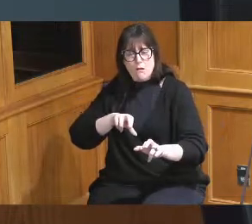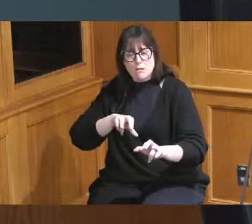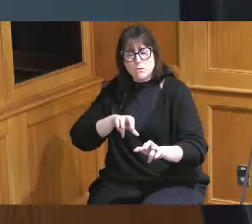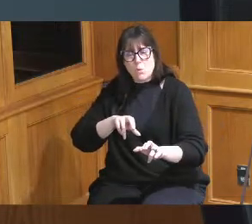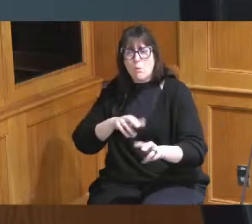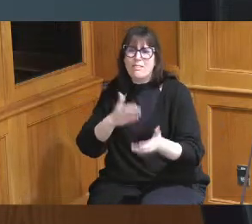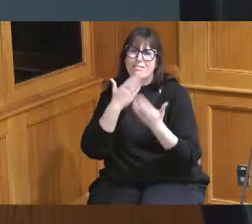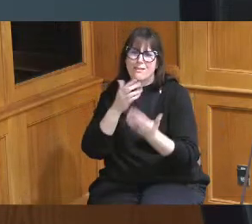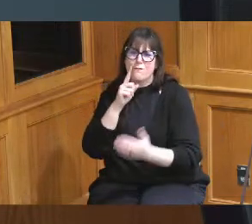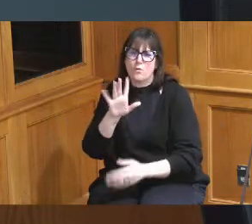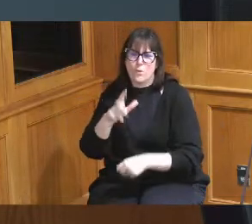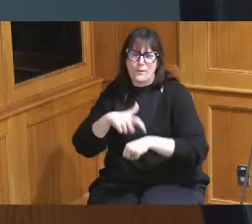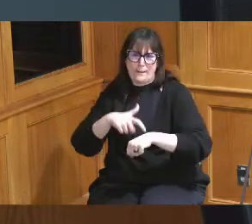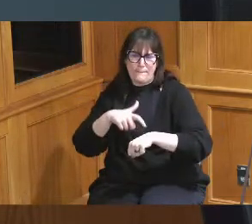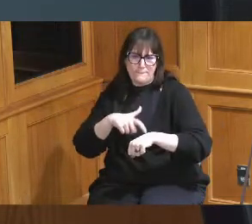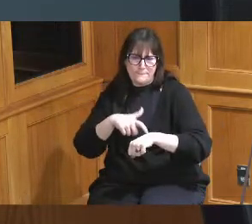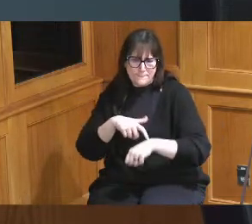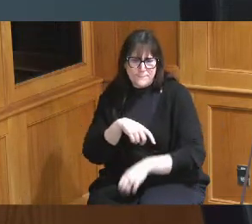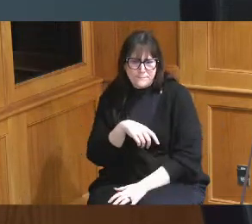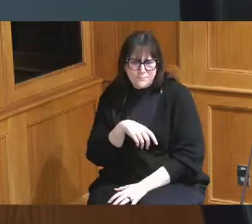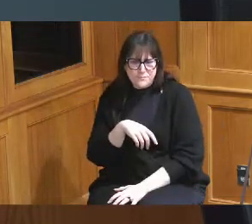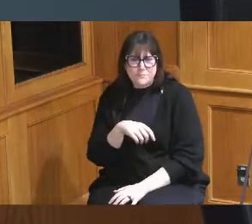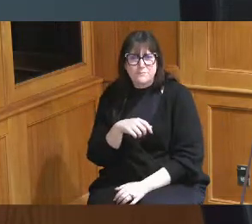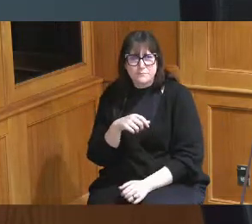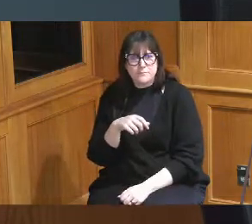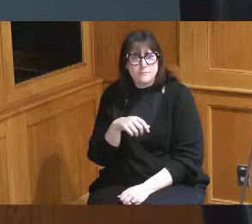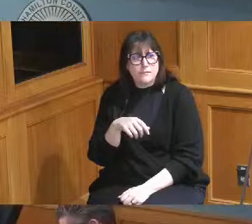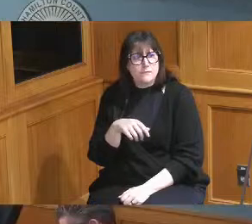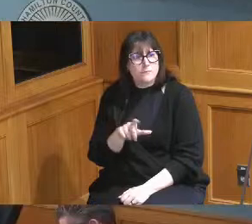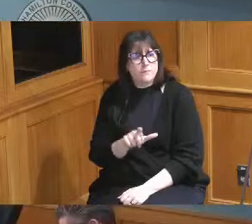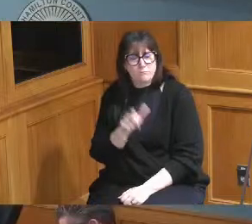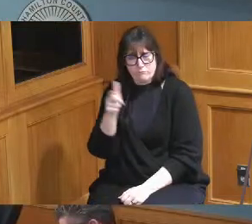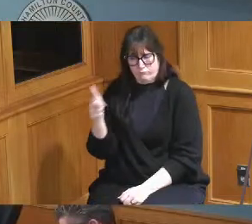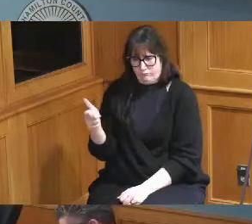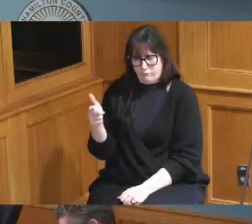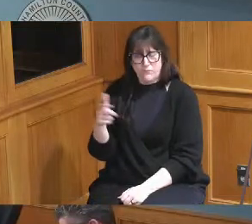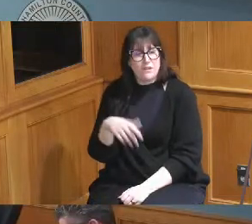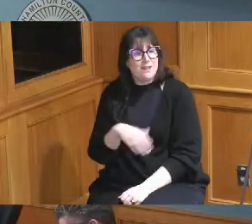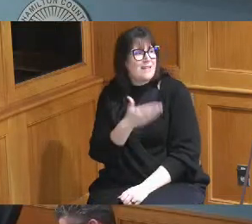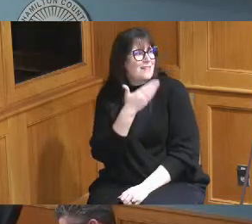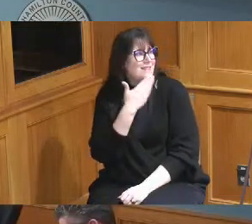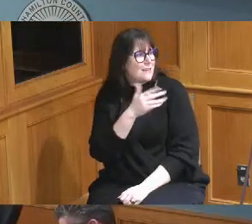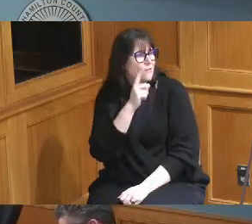thank you for everything that you do Commissioner Su dius thank you so much thank you Nick for your